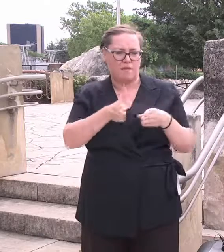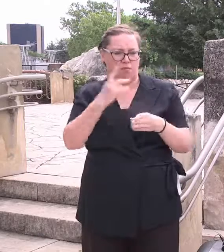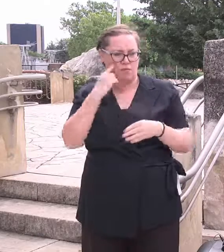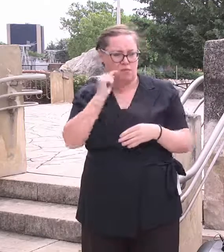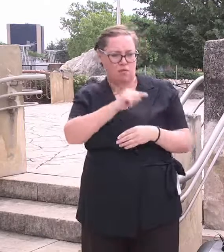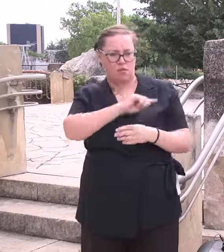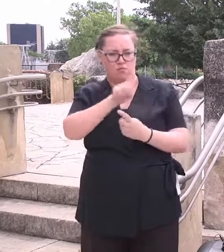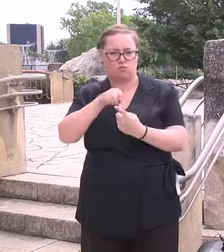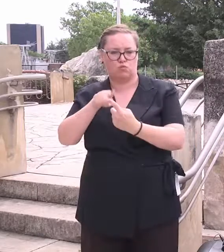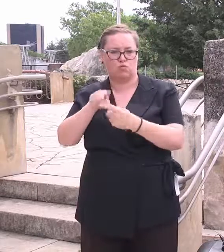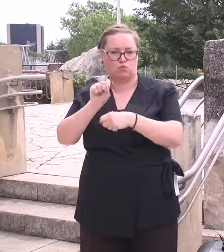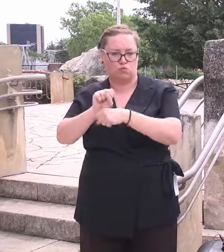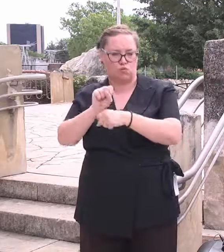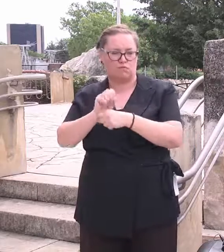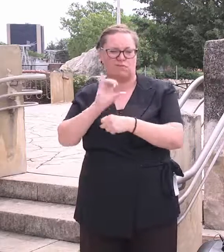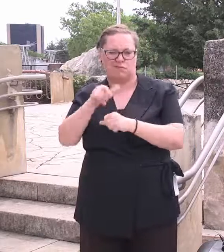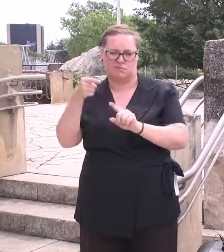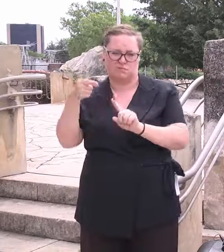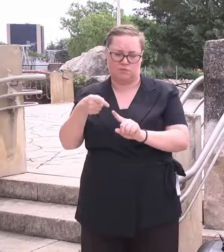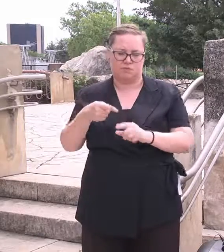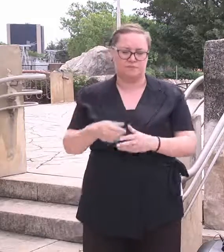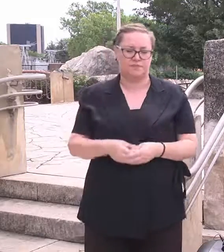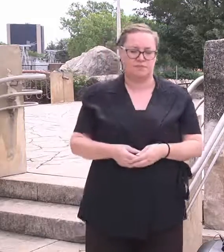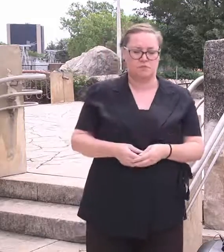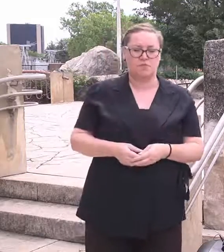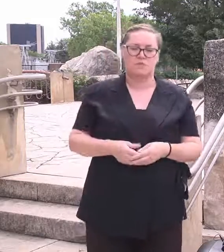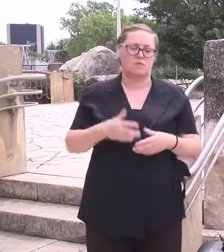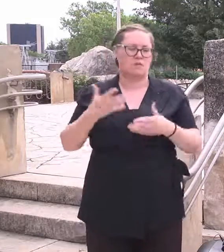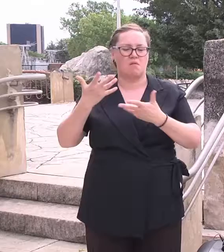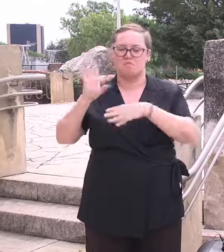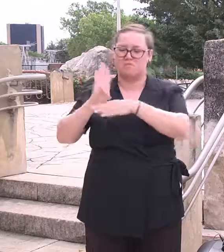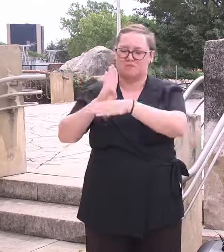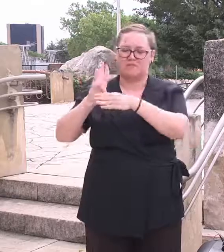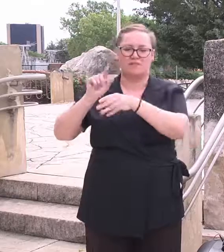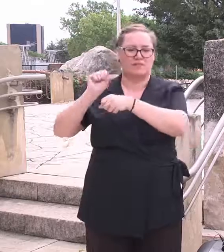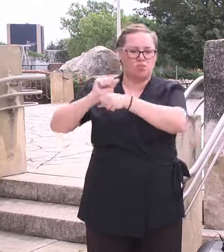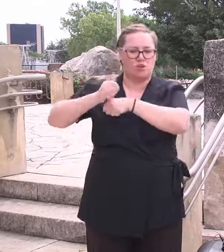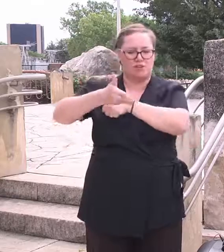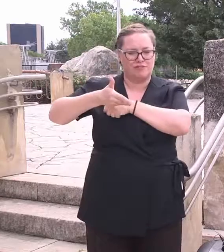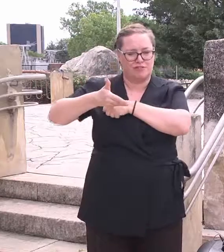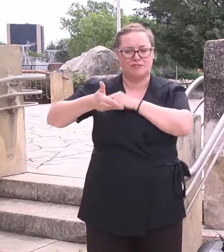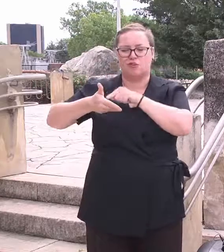is all about employers are a key partner in all of this we cannot do this without the business